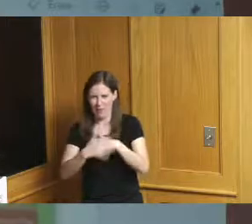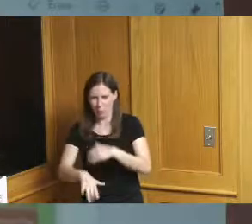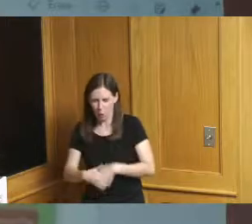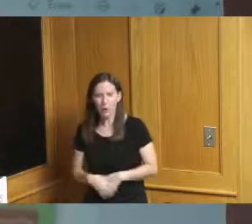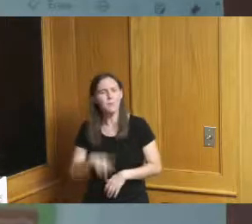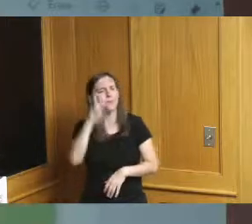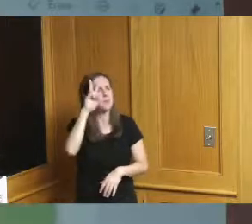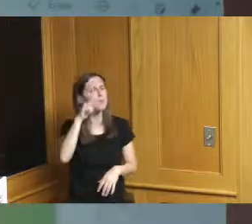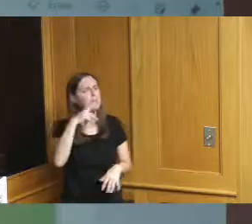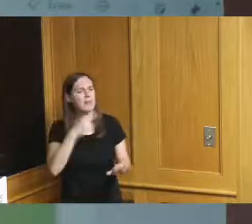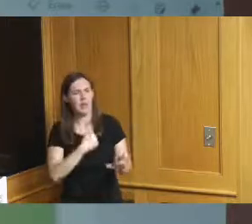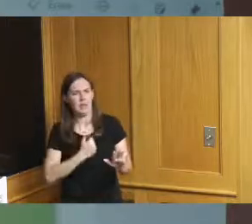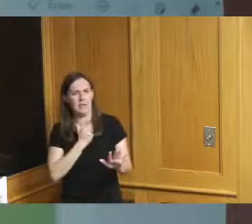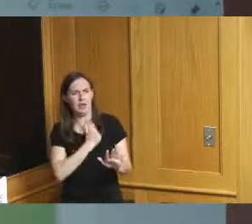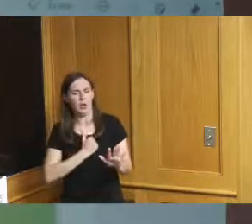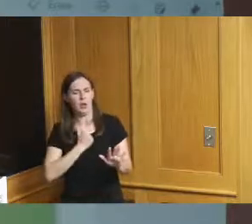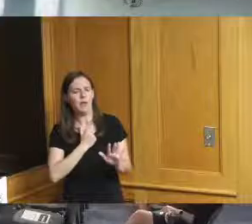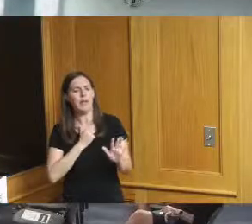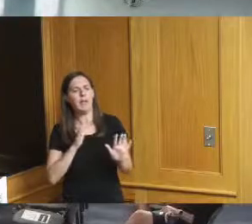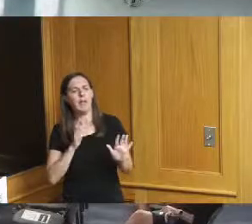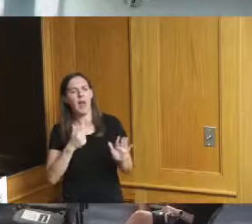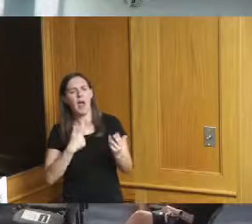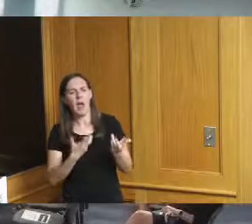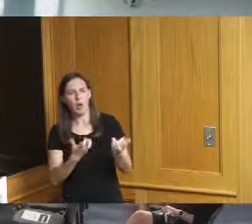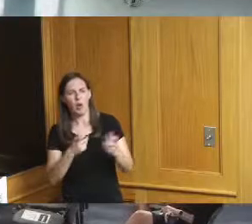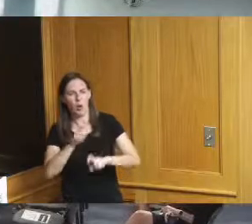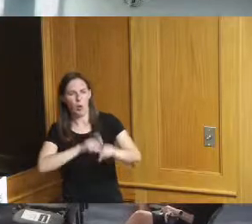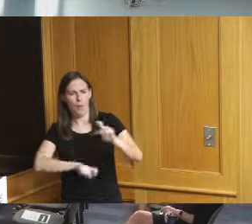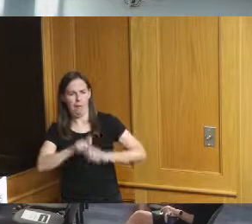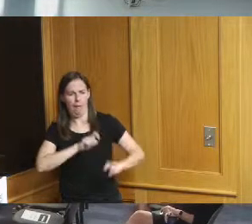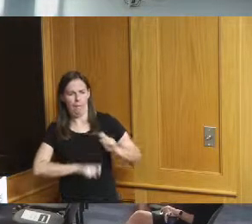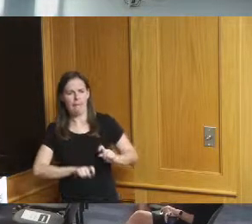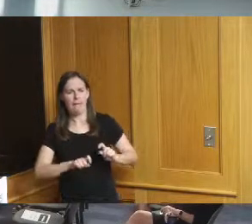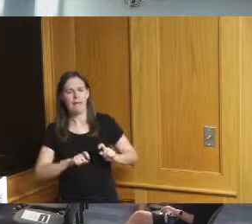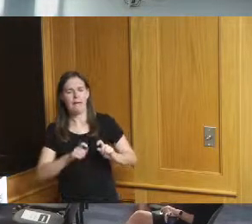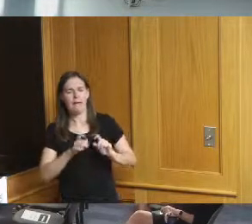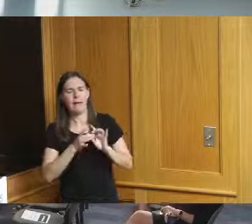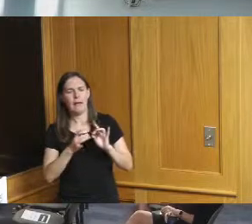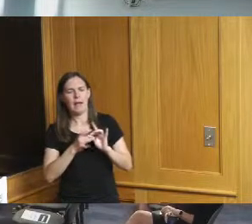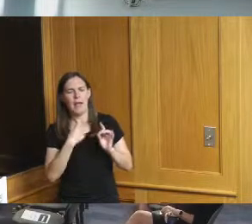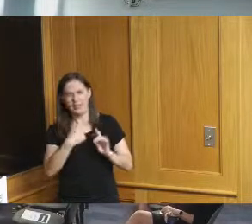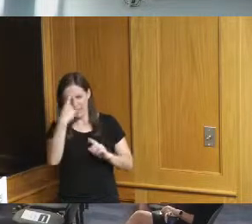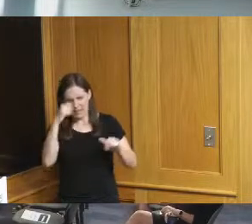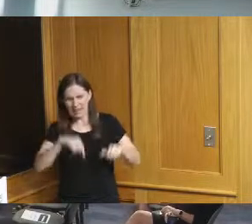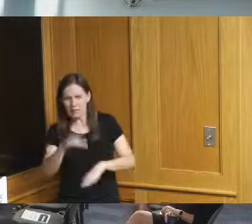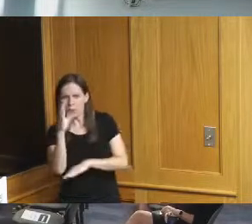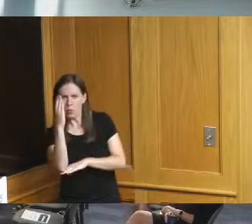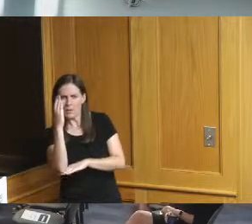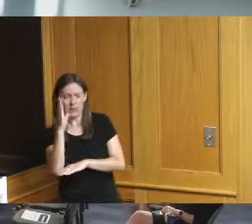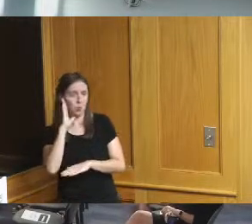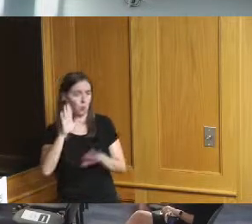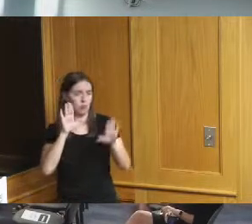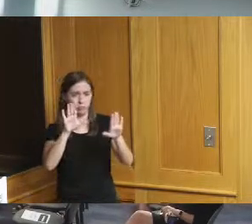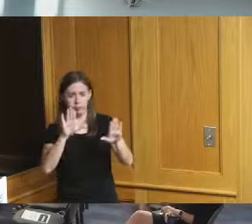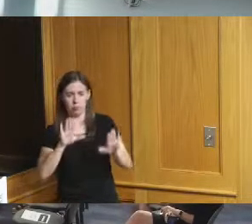I'm sorry i do want to go back i think that this presentation would have been great before we